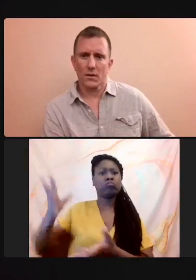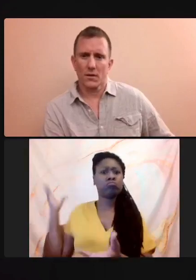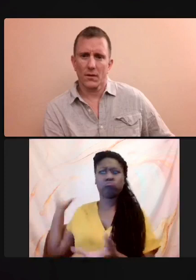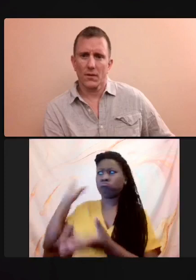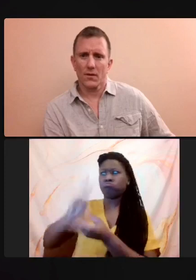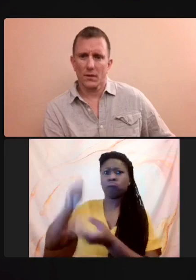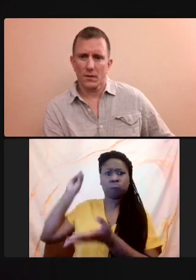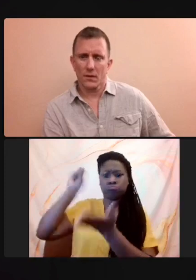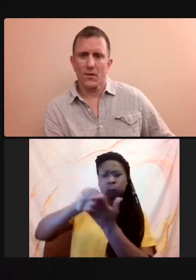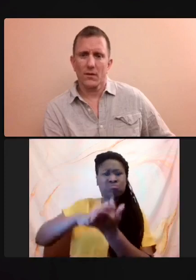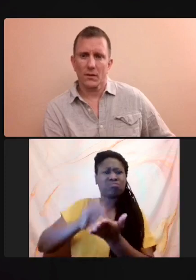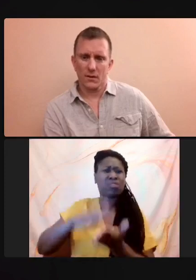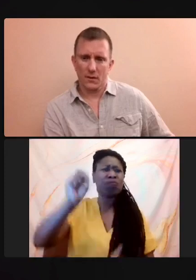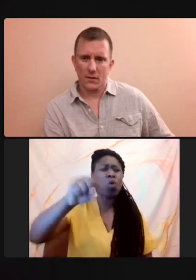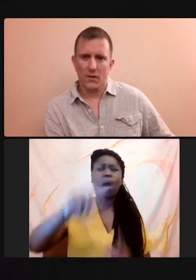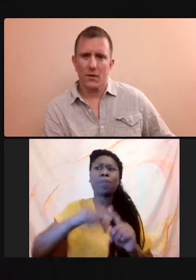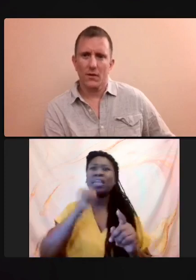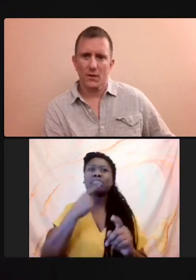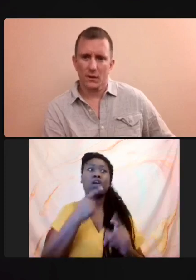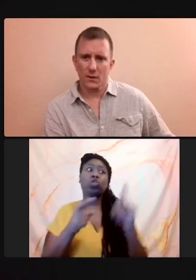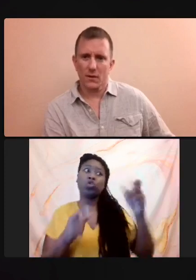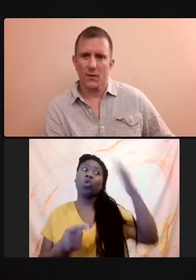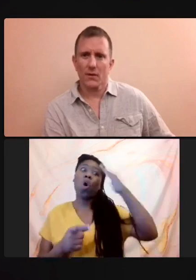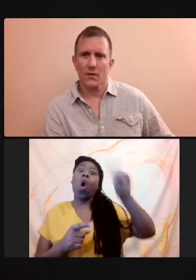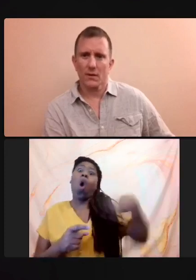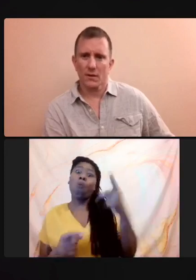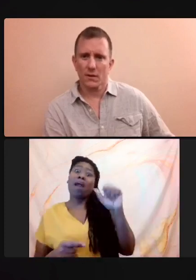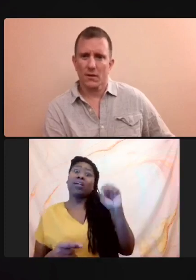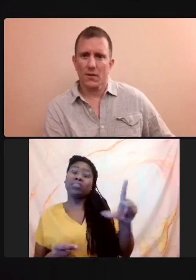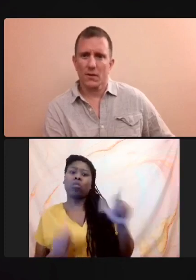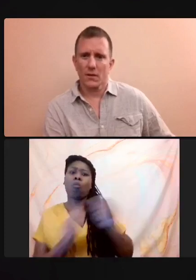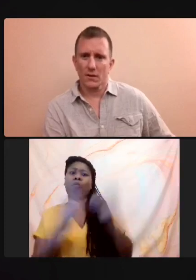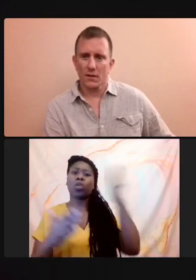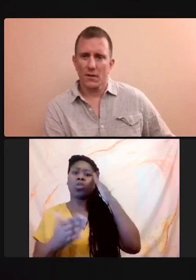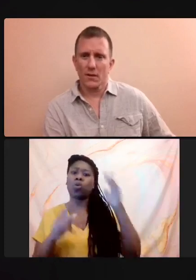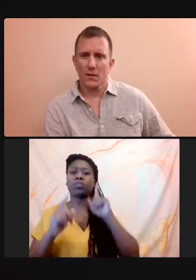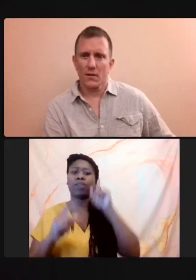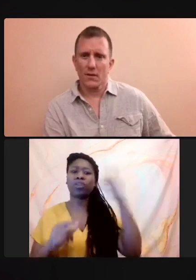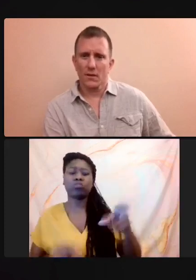who are maybe late deaf in they learn so much later. And so the question becomes, are they deaf enough?